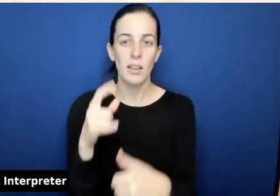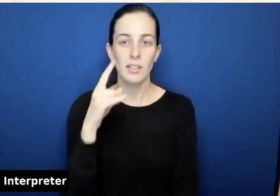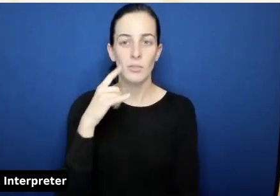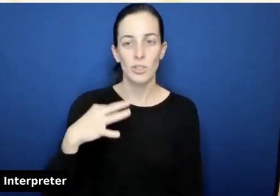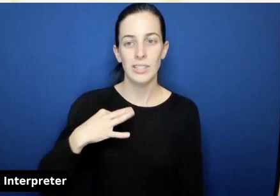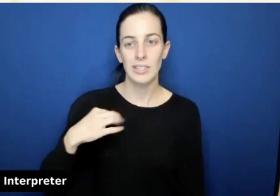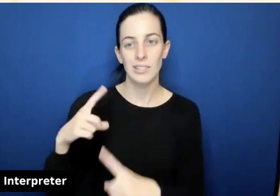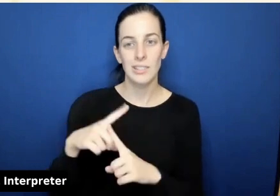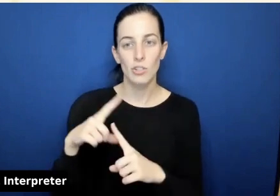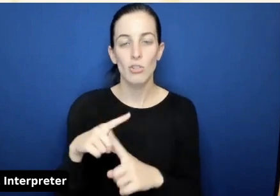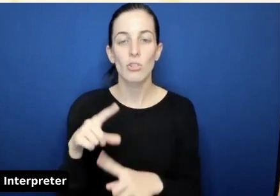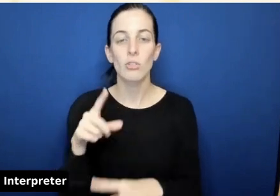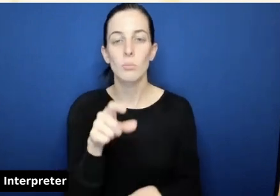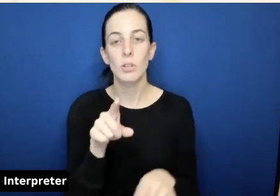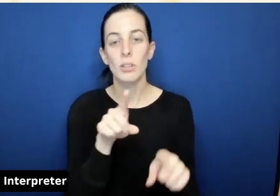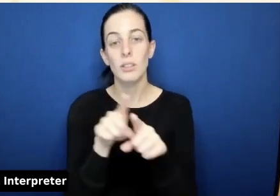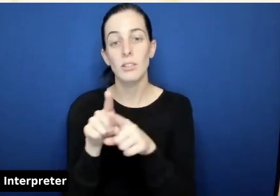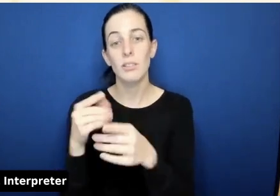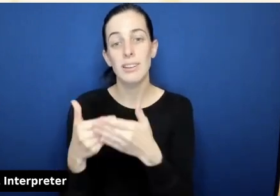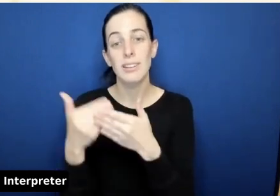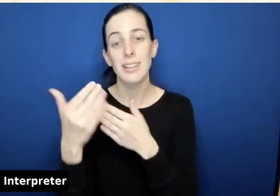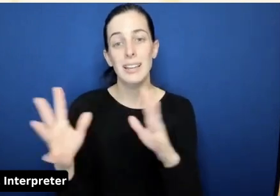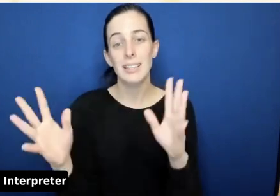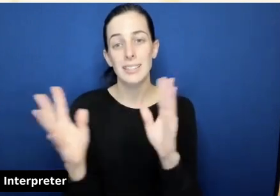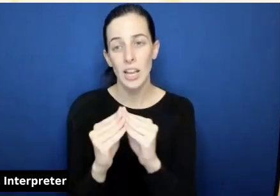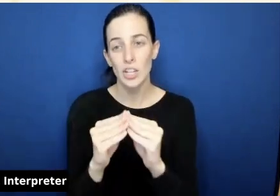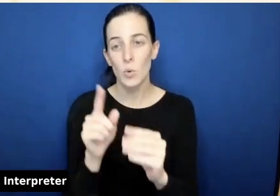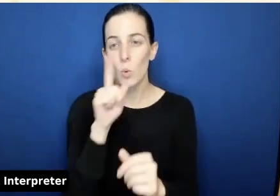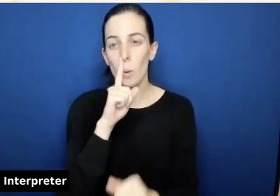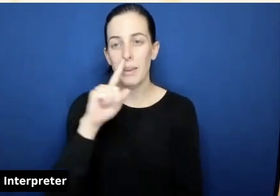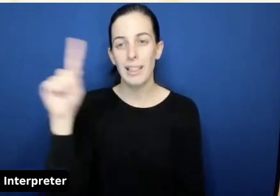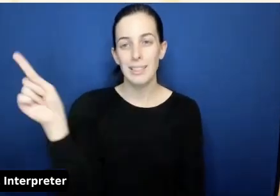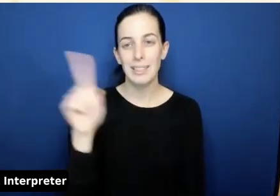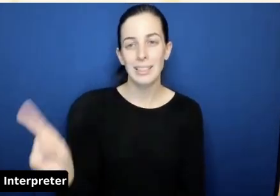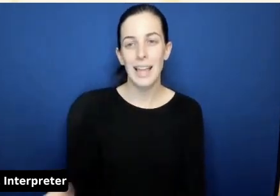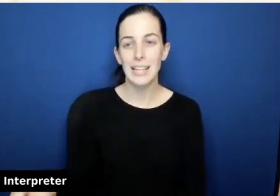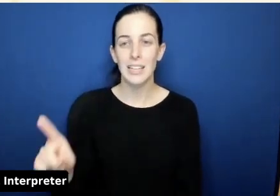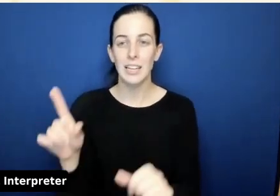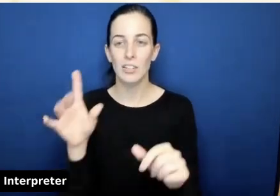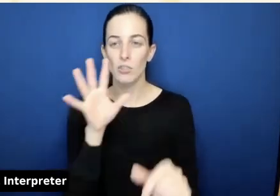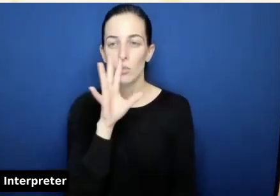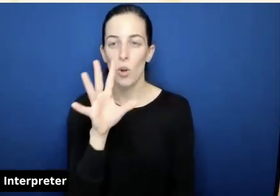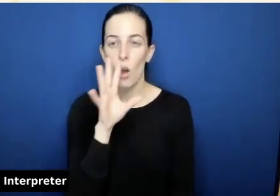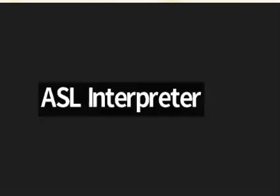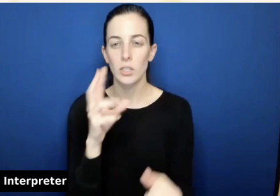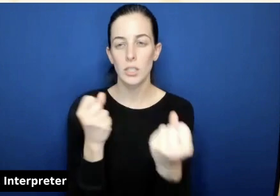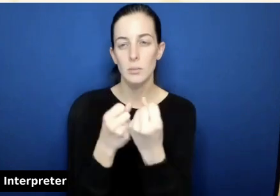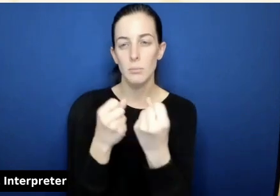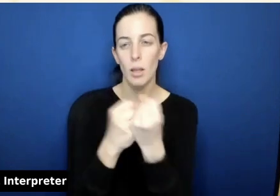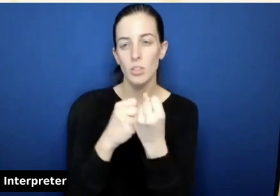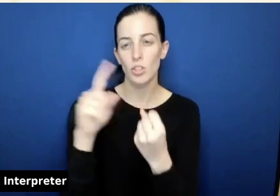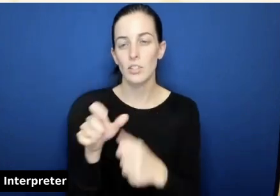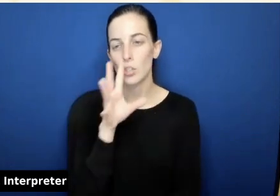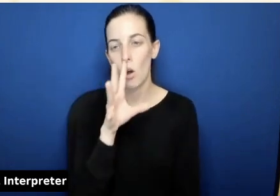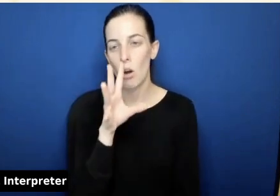which will be sponsored Lightning talks and as you are waiting,